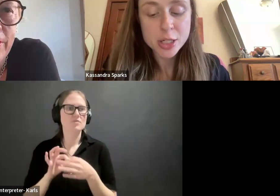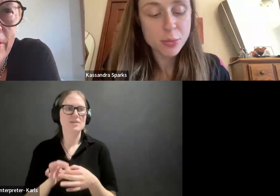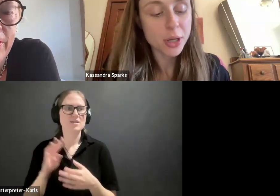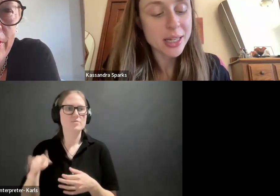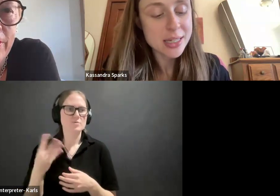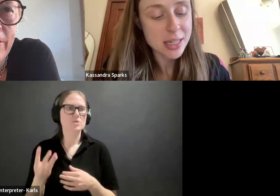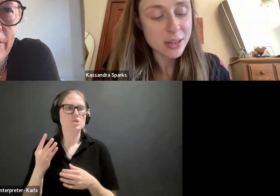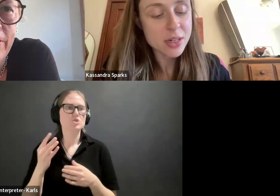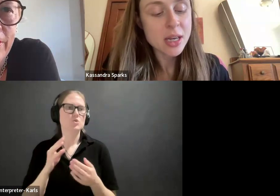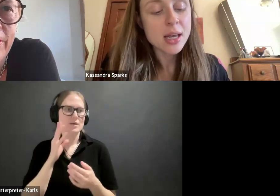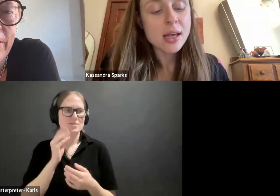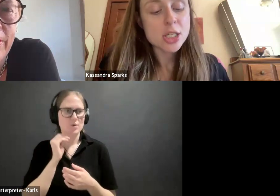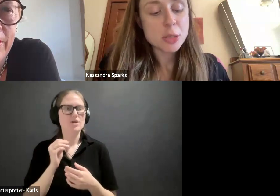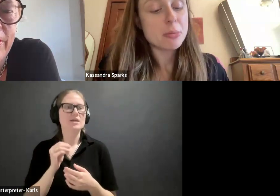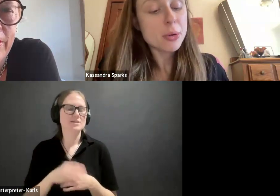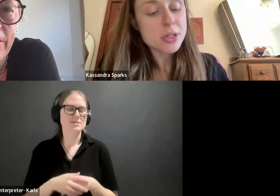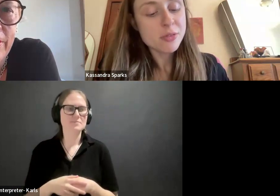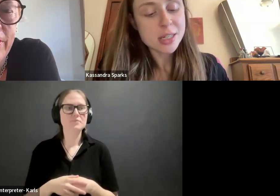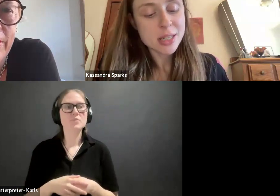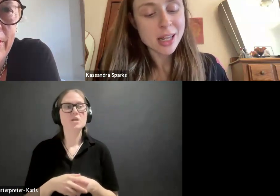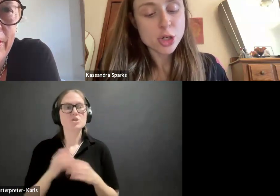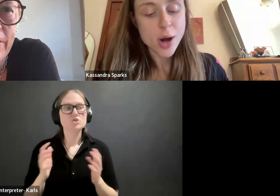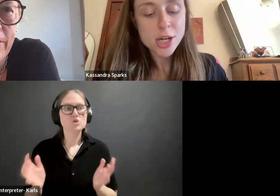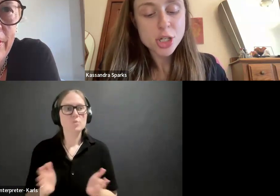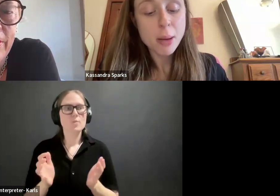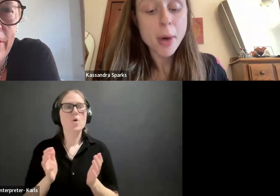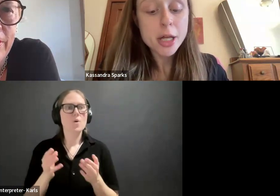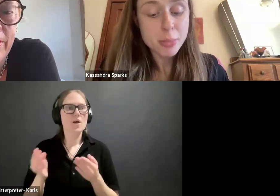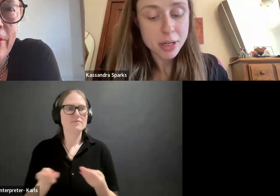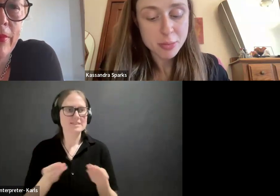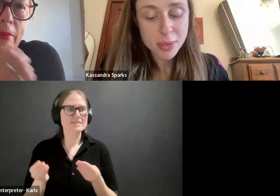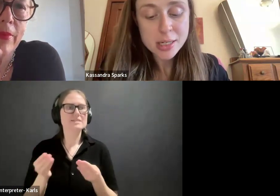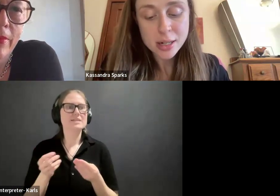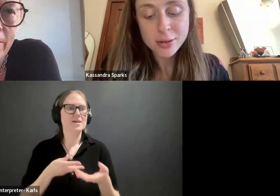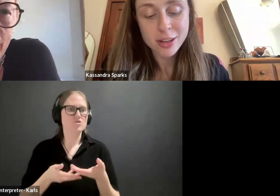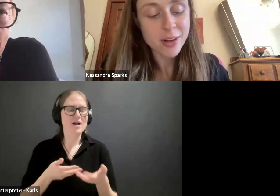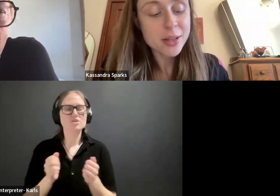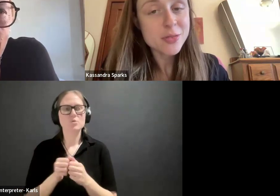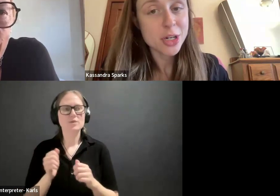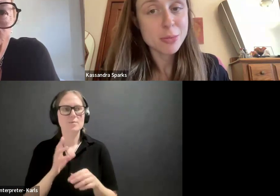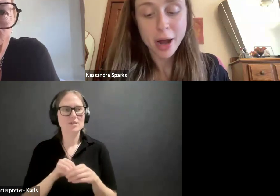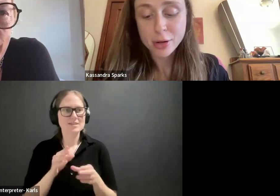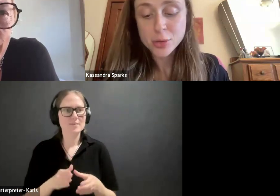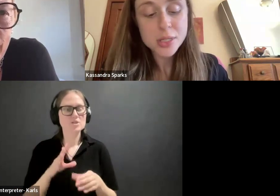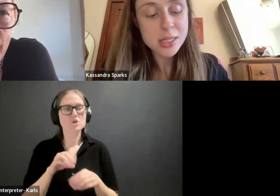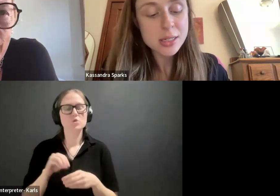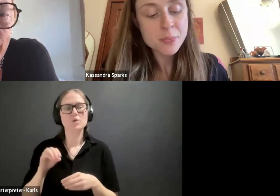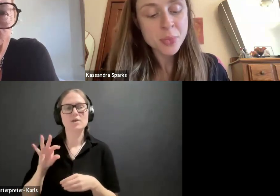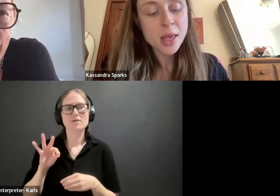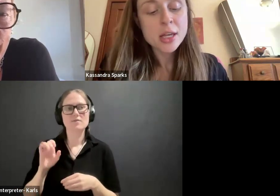broadly conceived. To promote and facilitate interaction among the participants, including fellows funded by other sources,